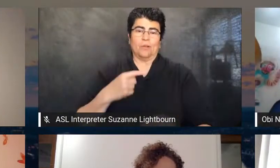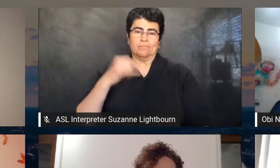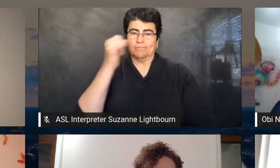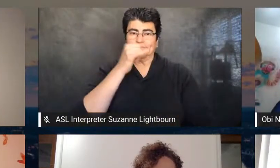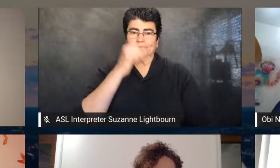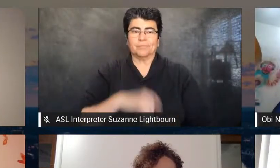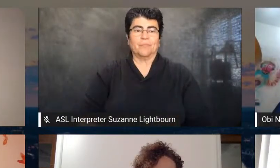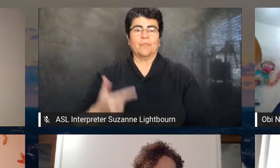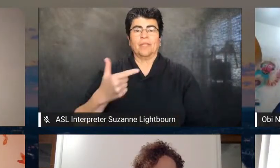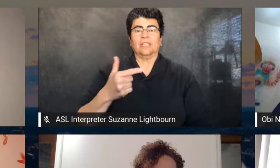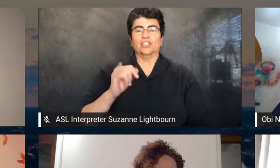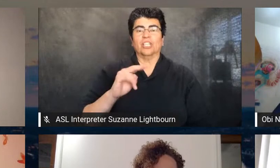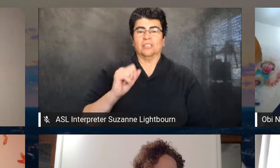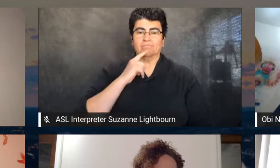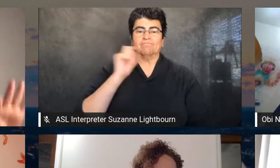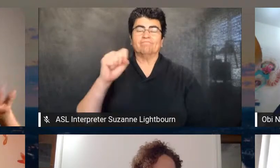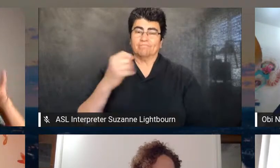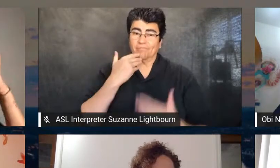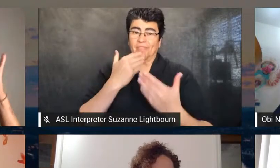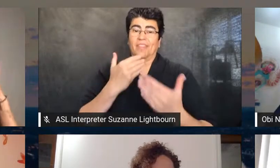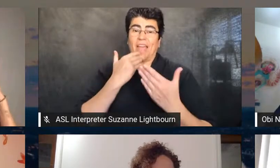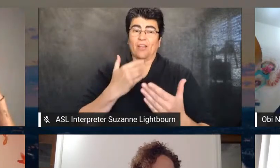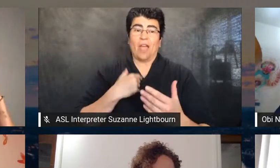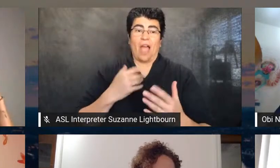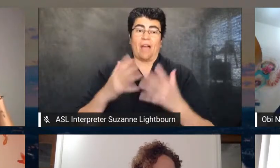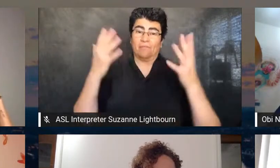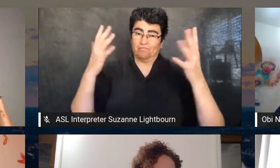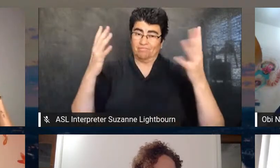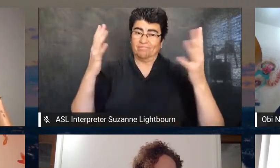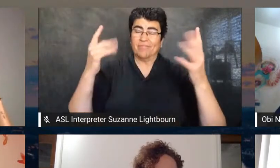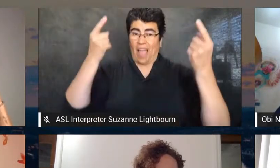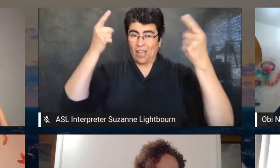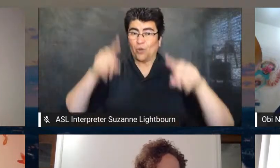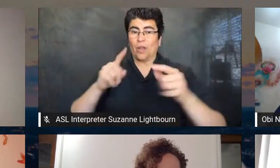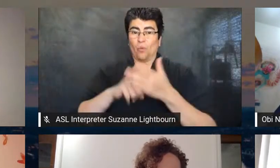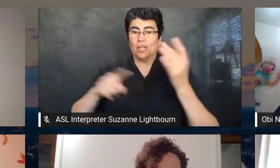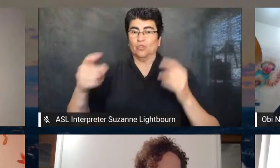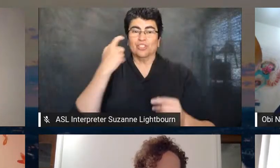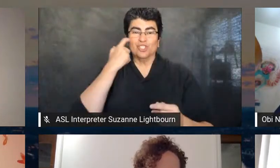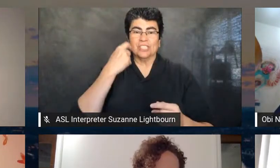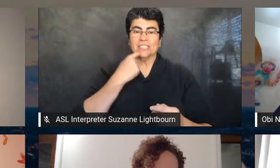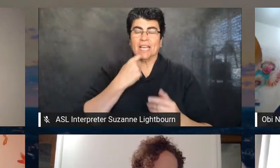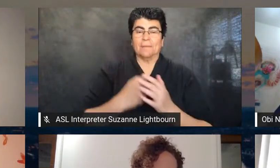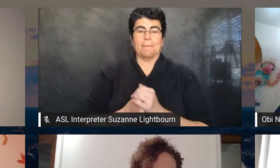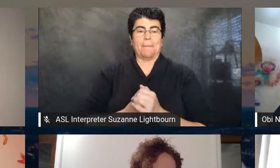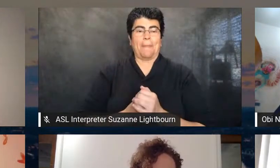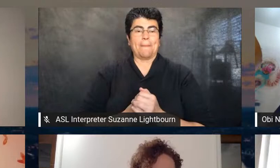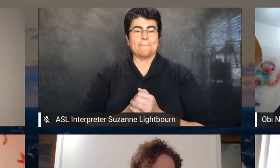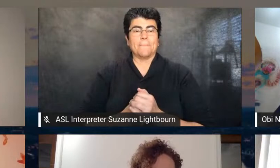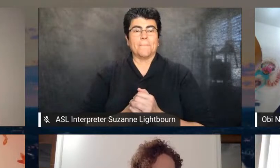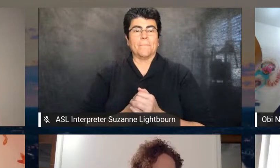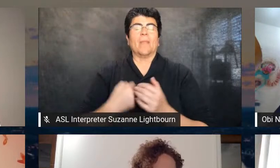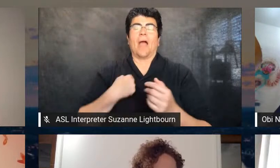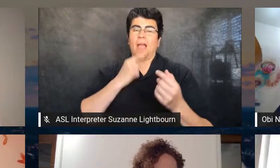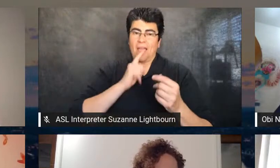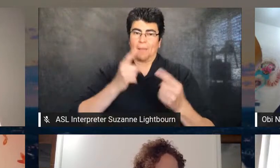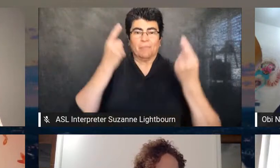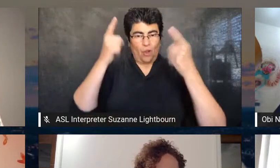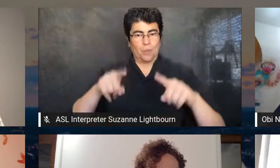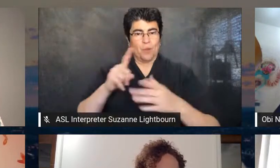Thank you Obi, I would be very much in agreement with what you just said. I am in agreement with what you just said.